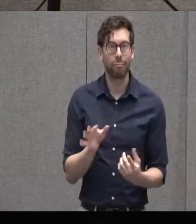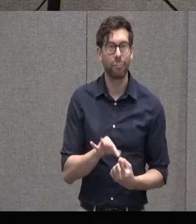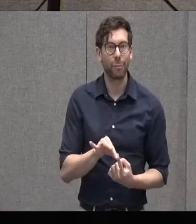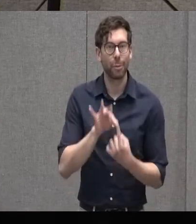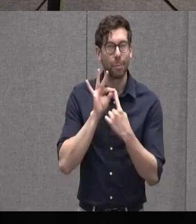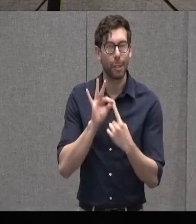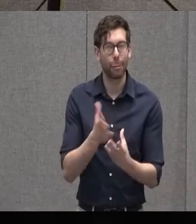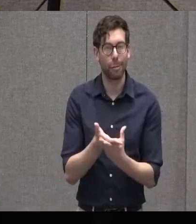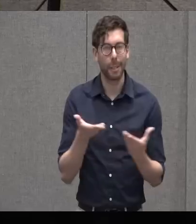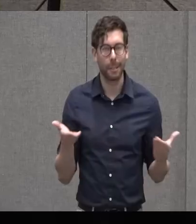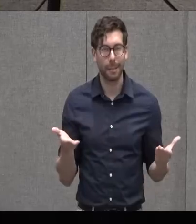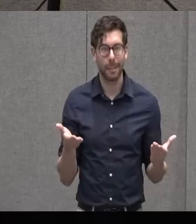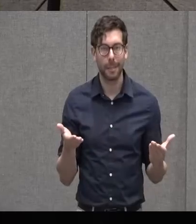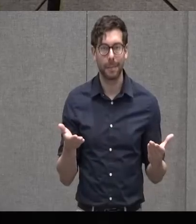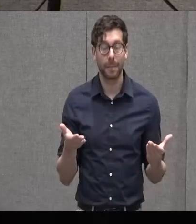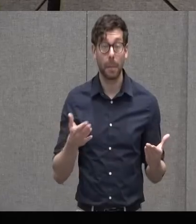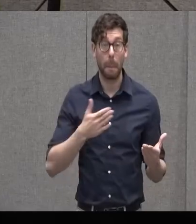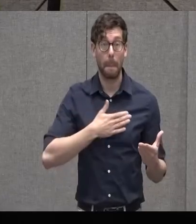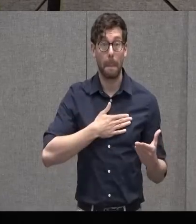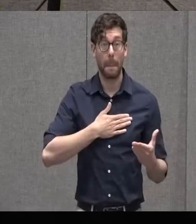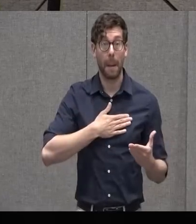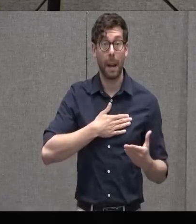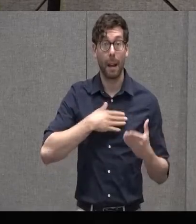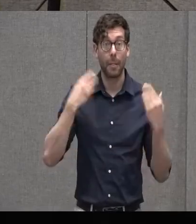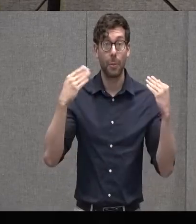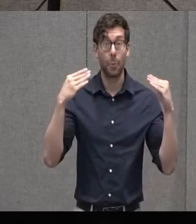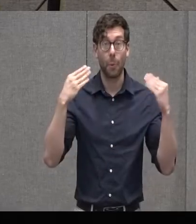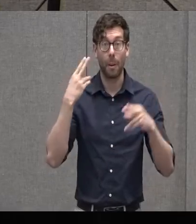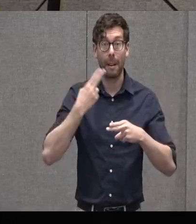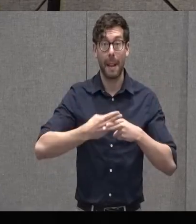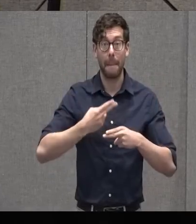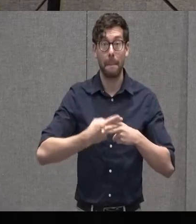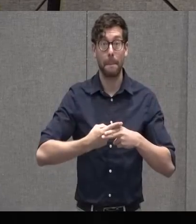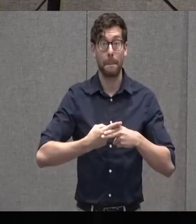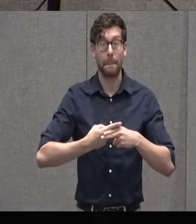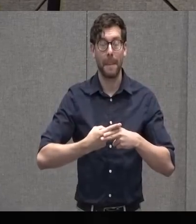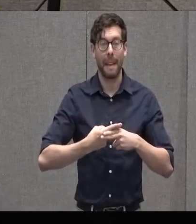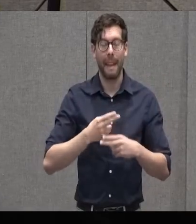So I named my store, Abby's Special store.